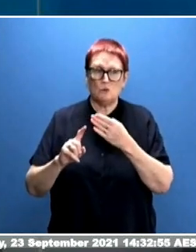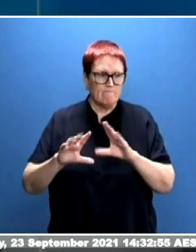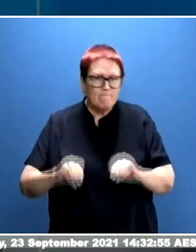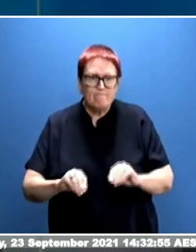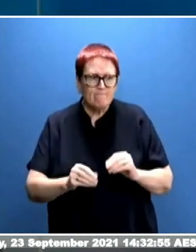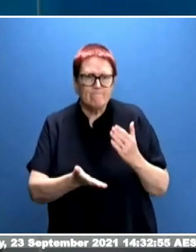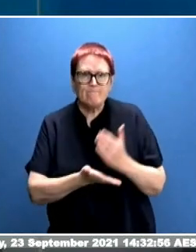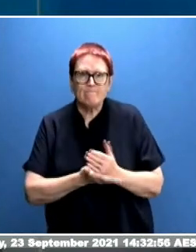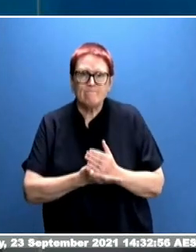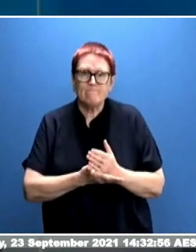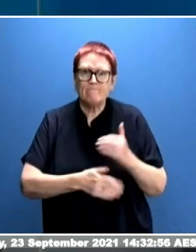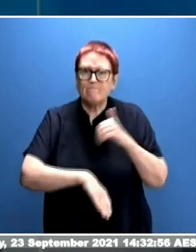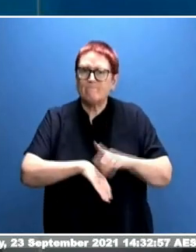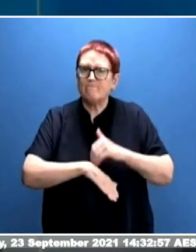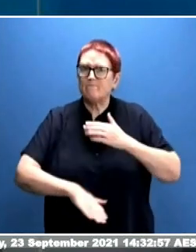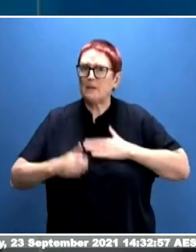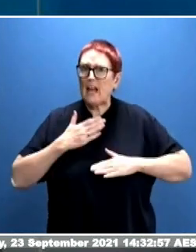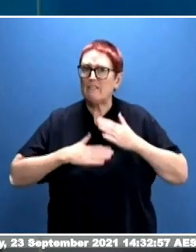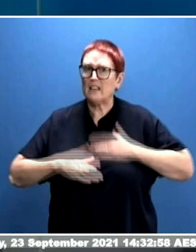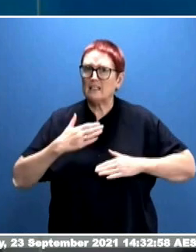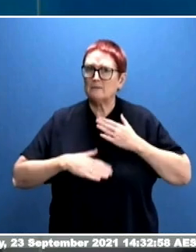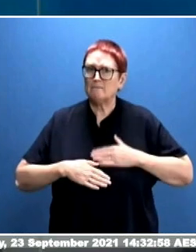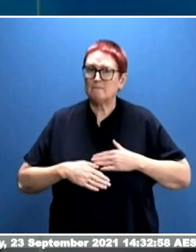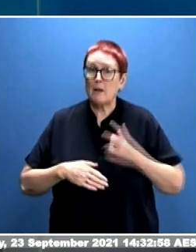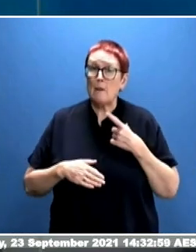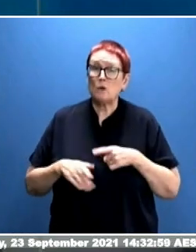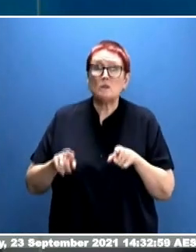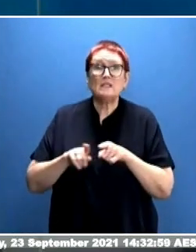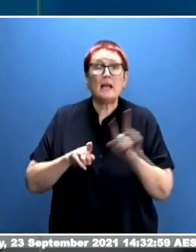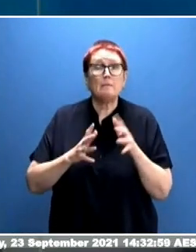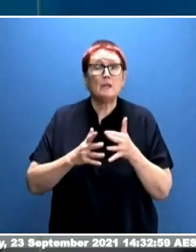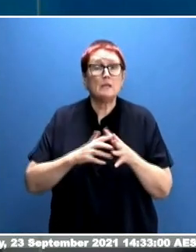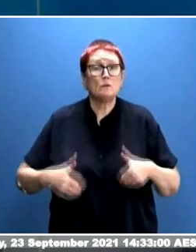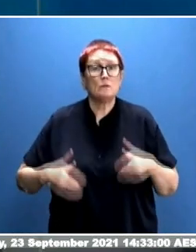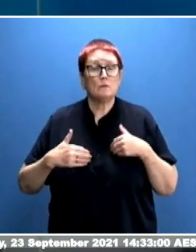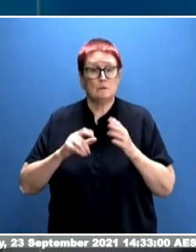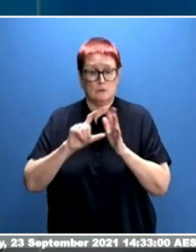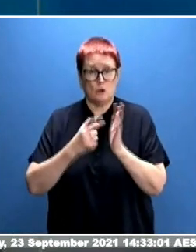said, it pretty much becomes a revolving door, much like our young people that go